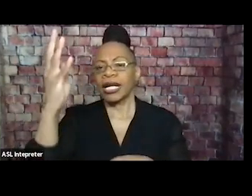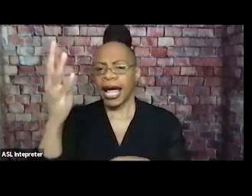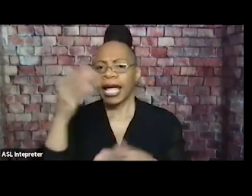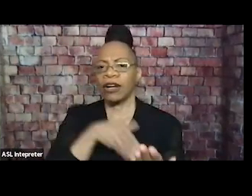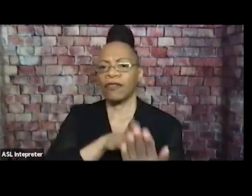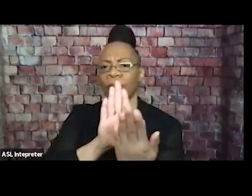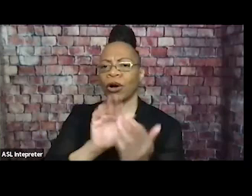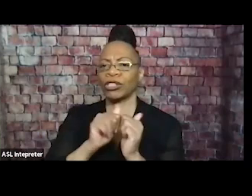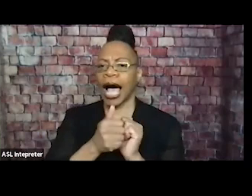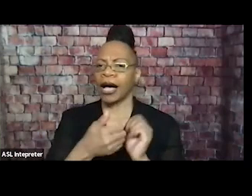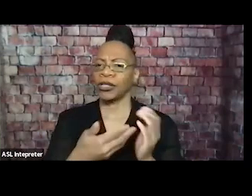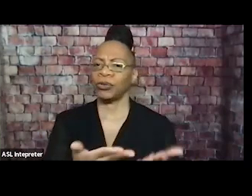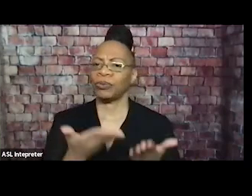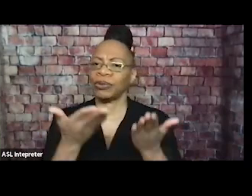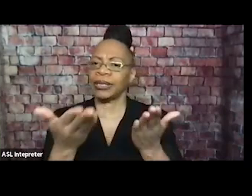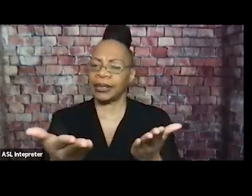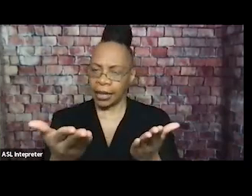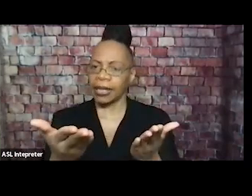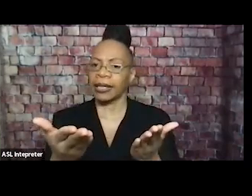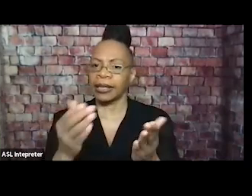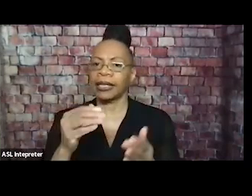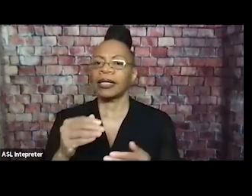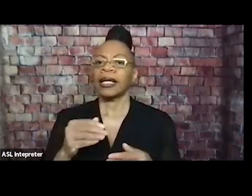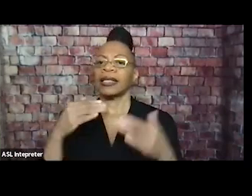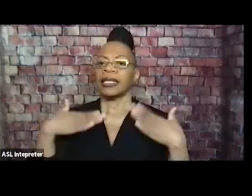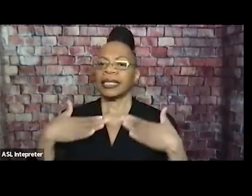So during any of your interactions with the applicant,